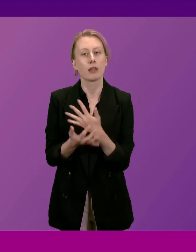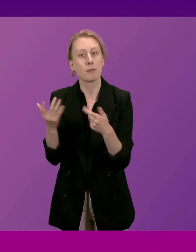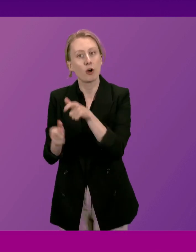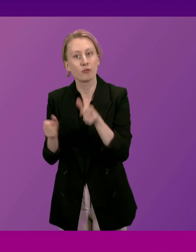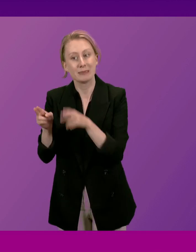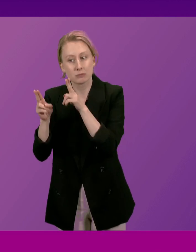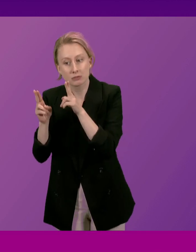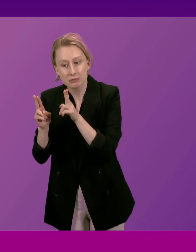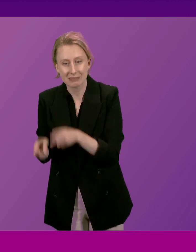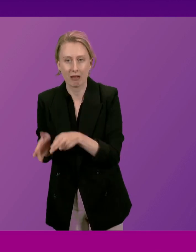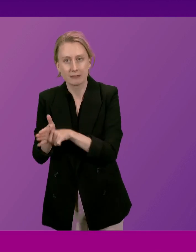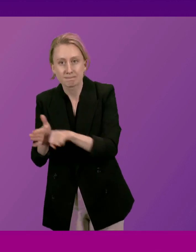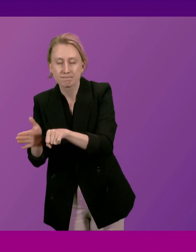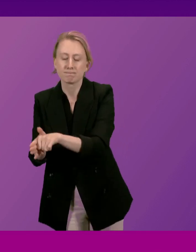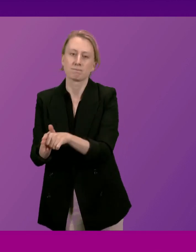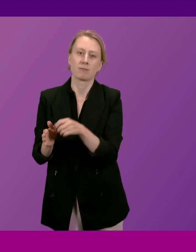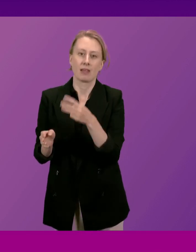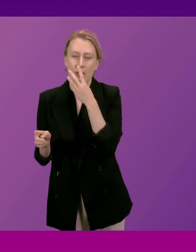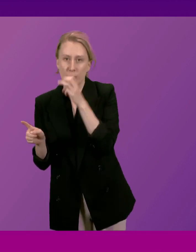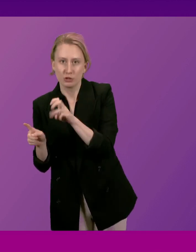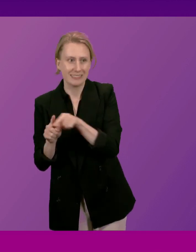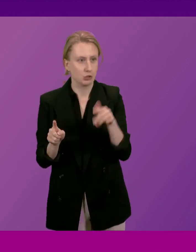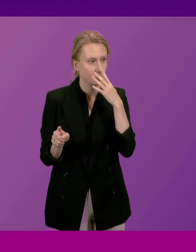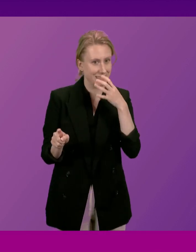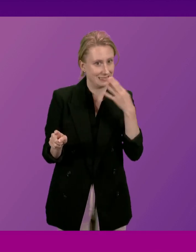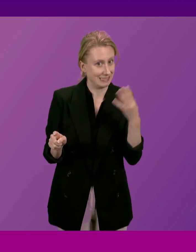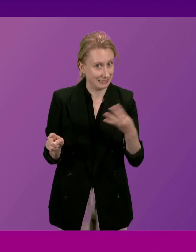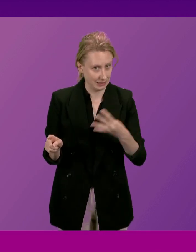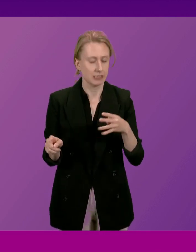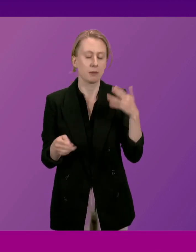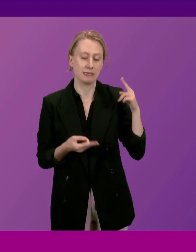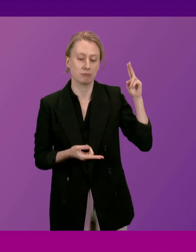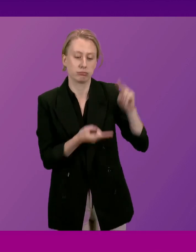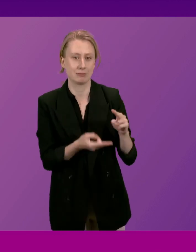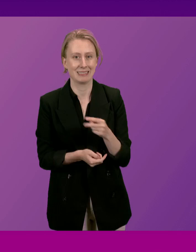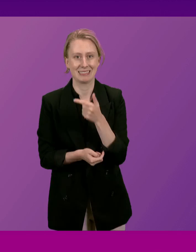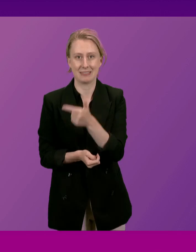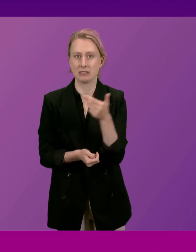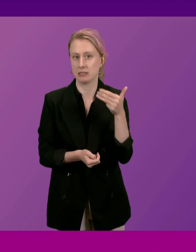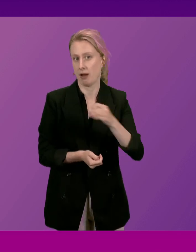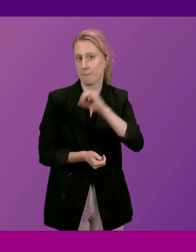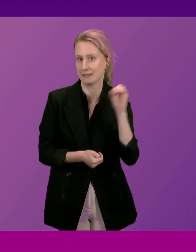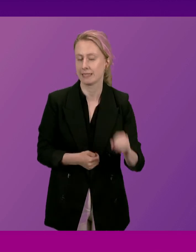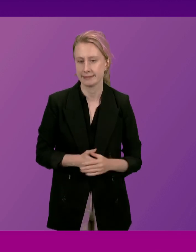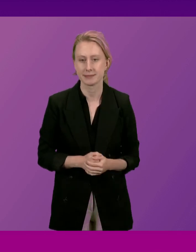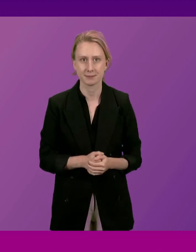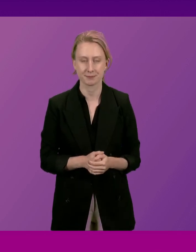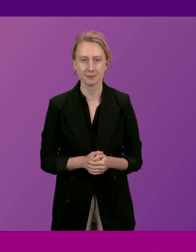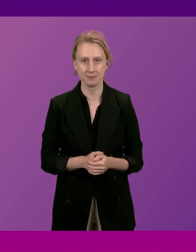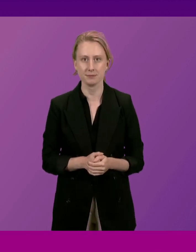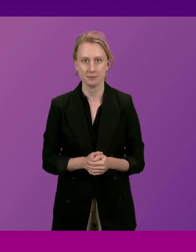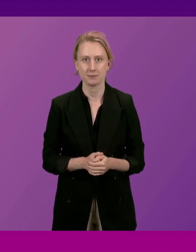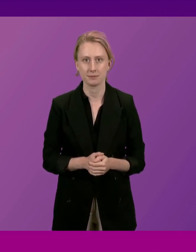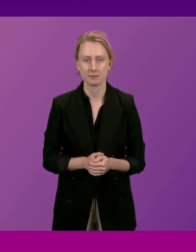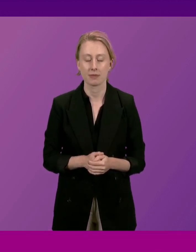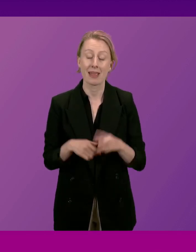to 19 years has decreased by 79 per cent. That is some of the progress that I think